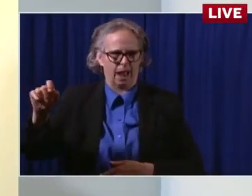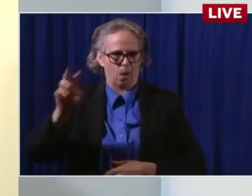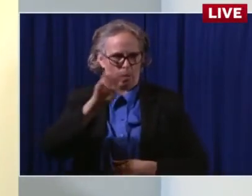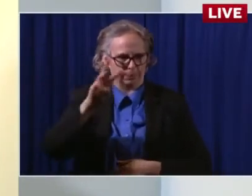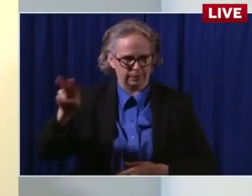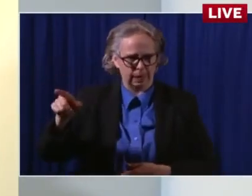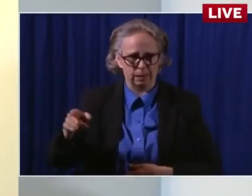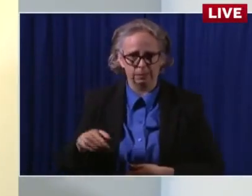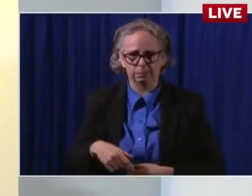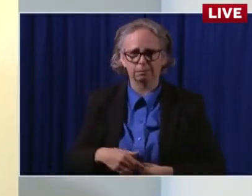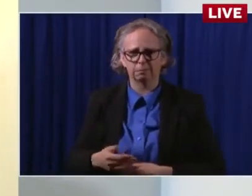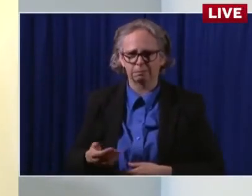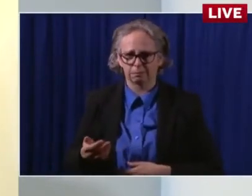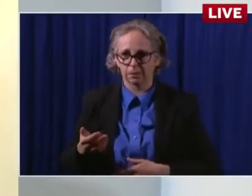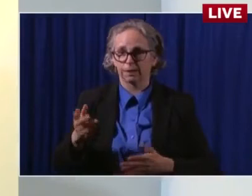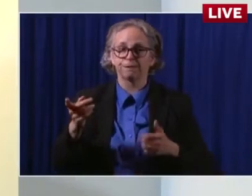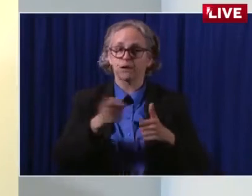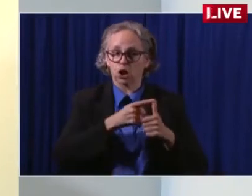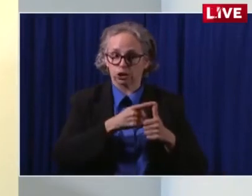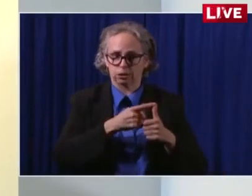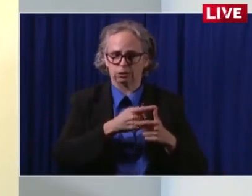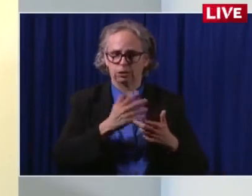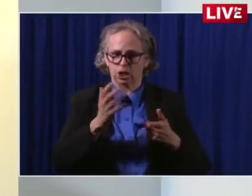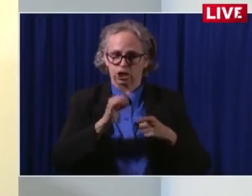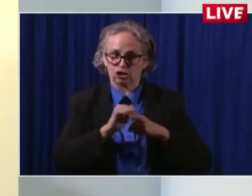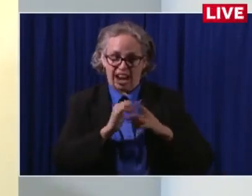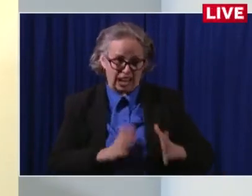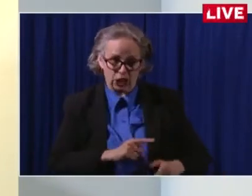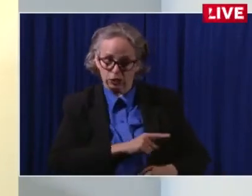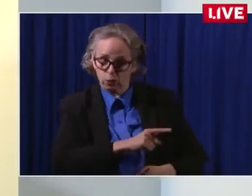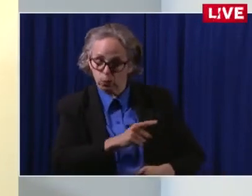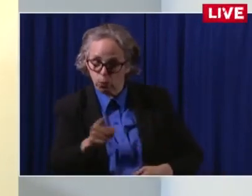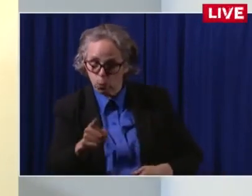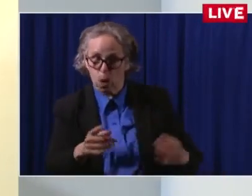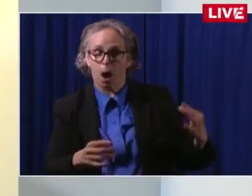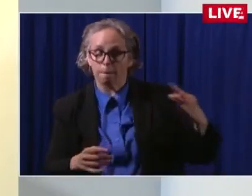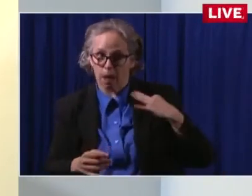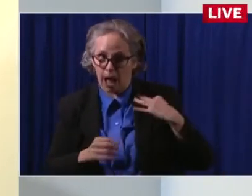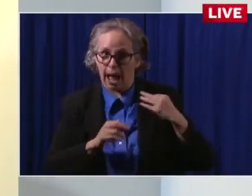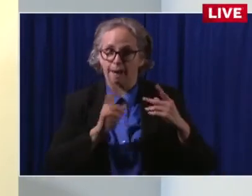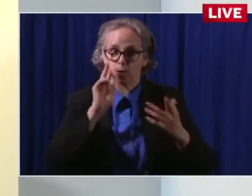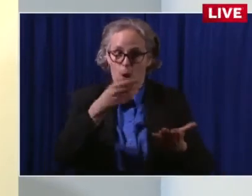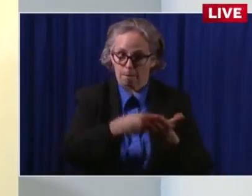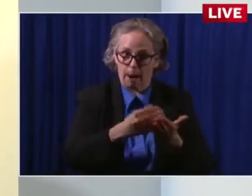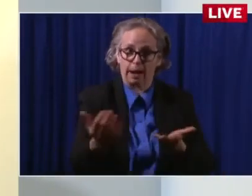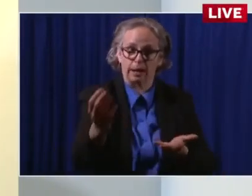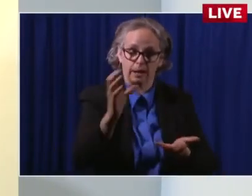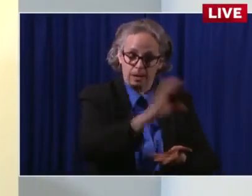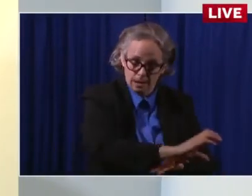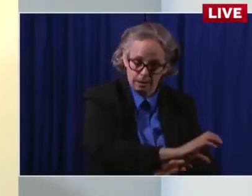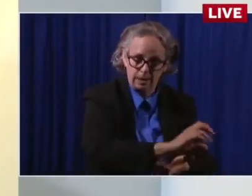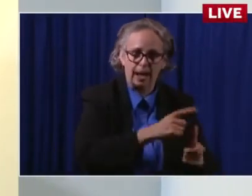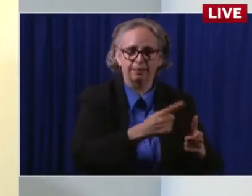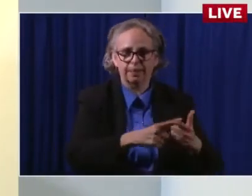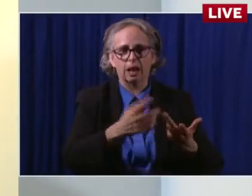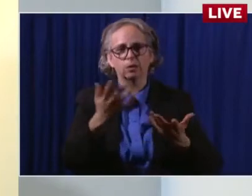WE ARE GOING TO ASK THE TRAINING PROVIDERS FIRST TO GO AND APPLY FOR THIS, WHICH WILL WRAP UP ON JULY 24.